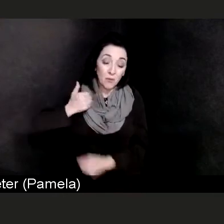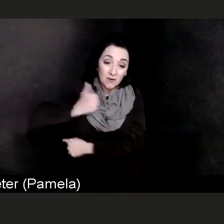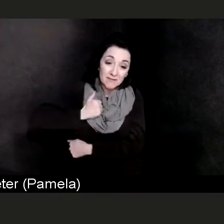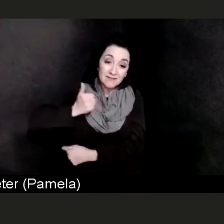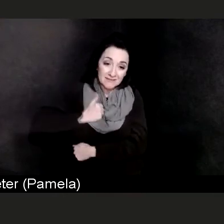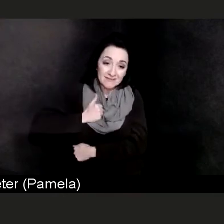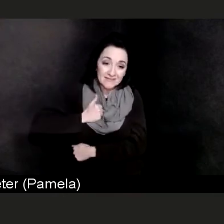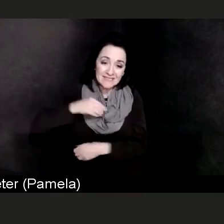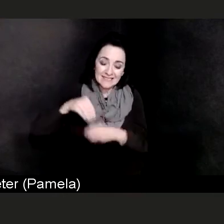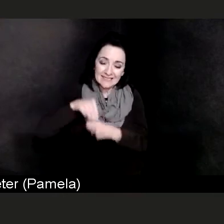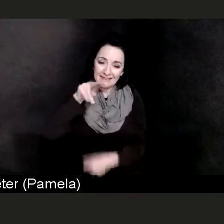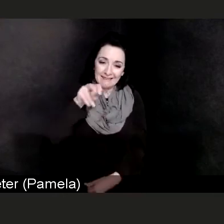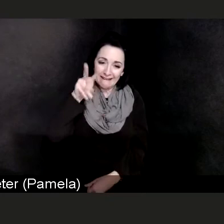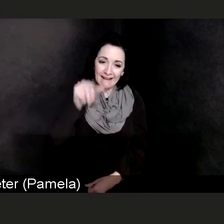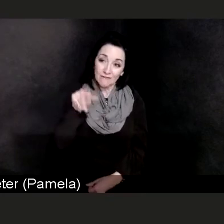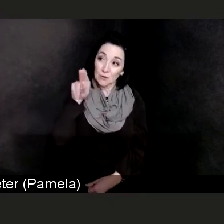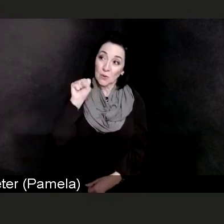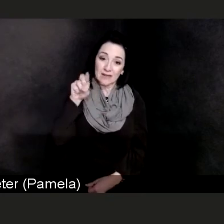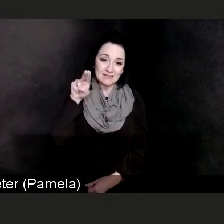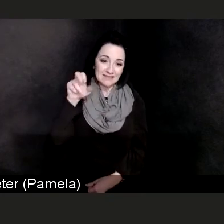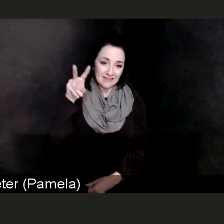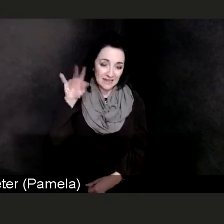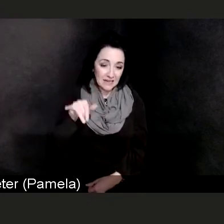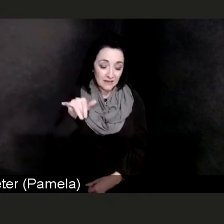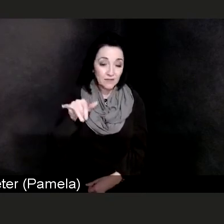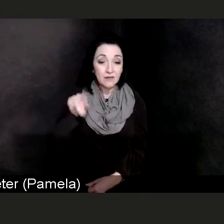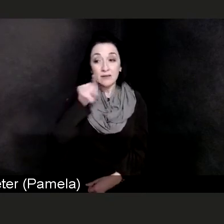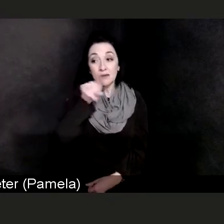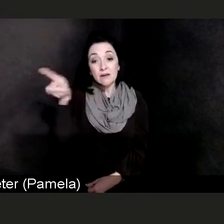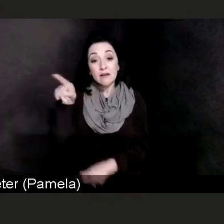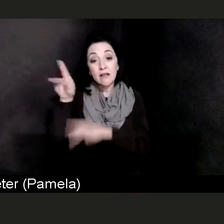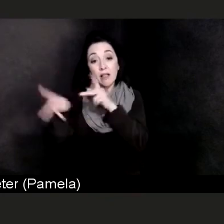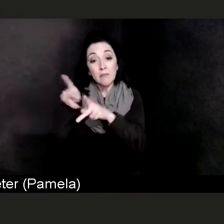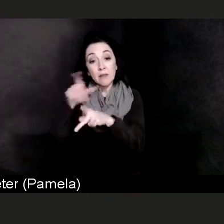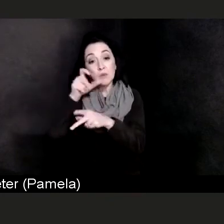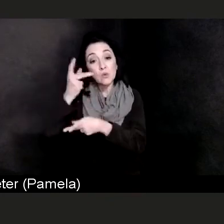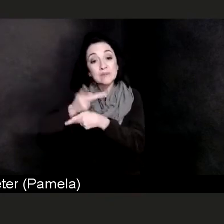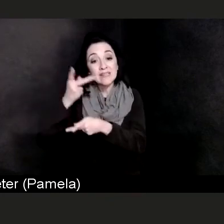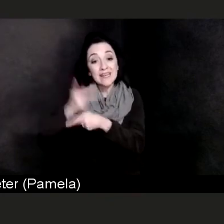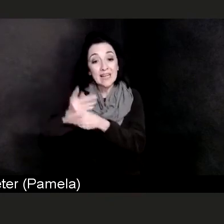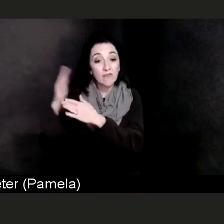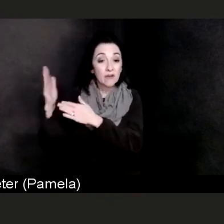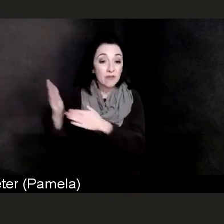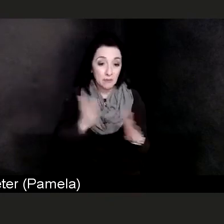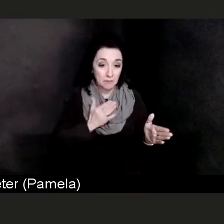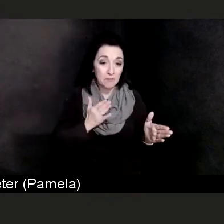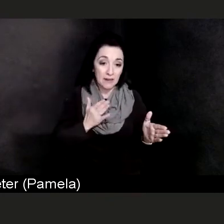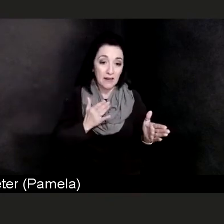and the ability to execute that plan, are the people that often get the resources.